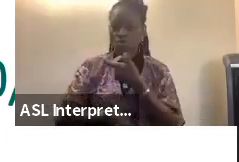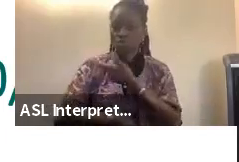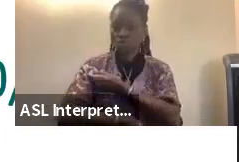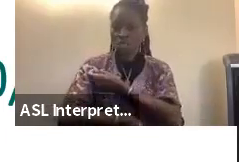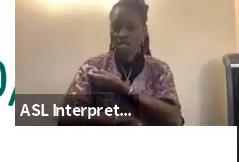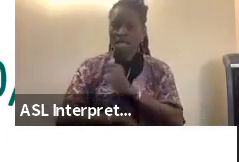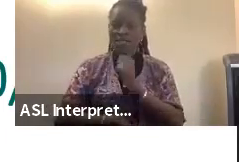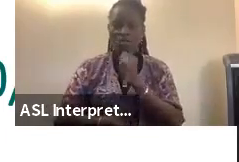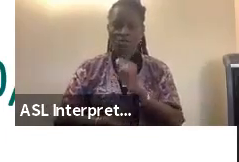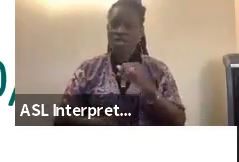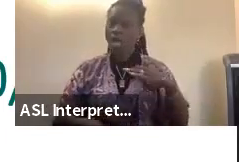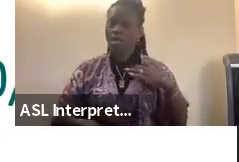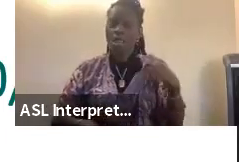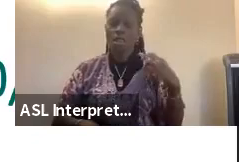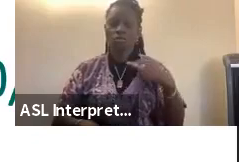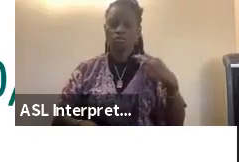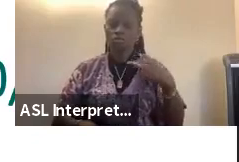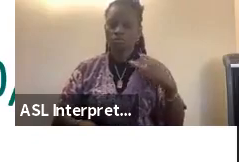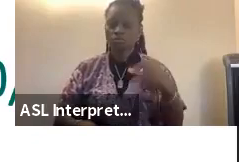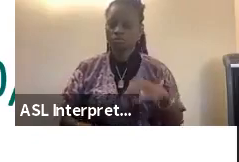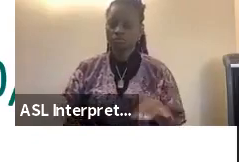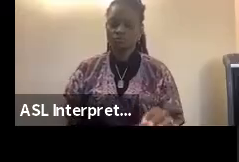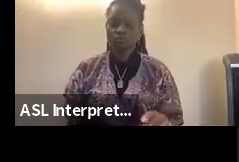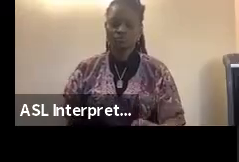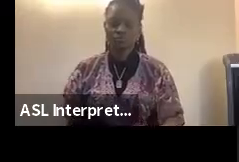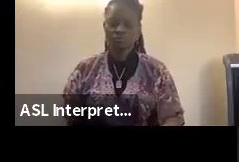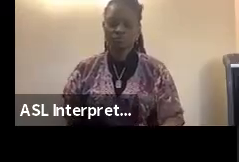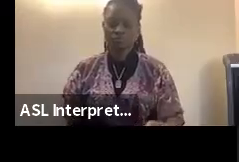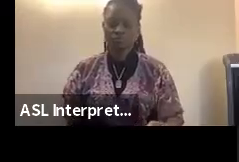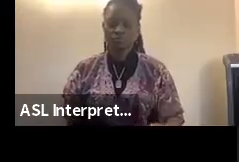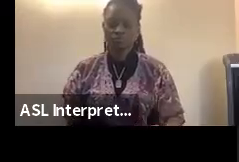adviser booster shot, and that's the end of my slides